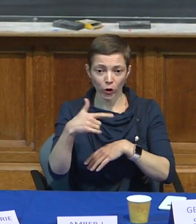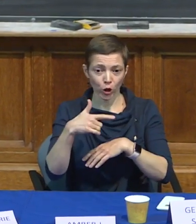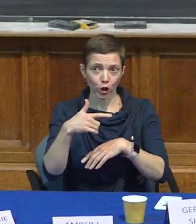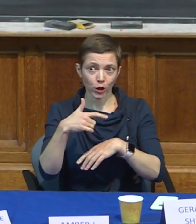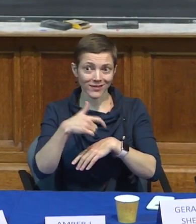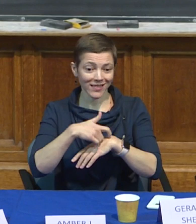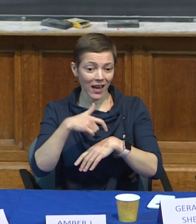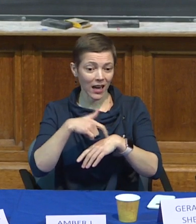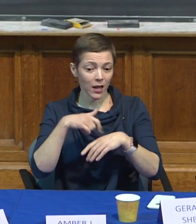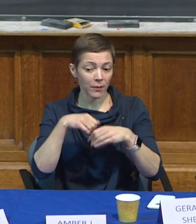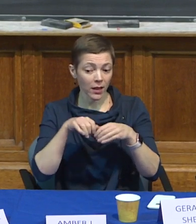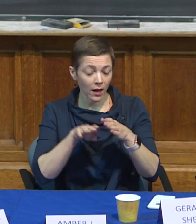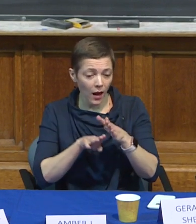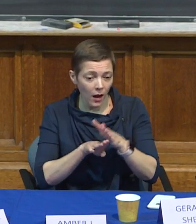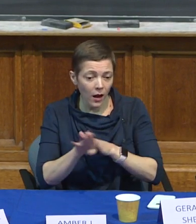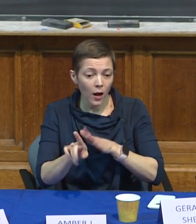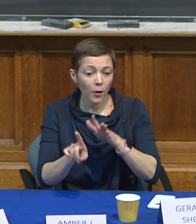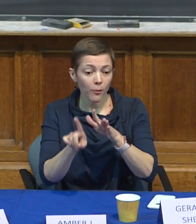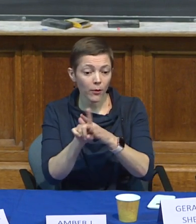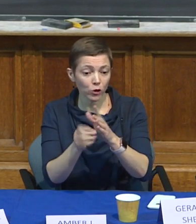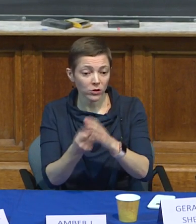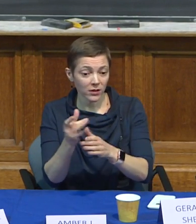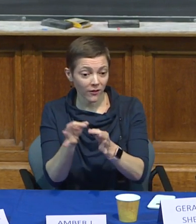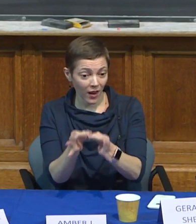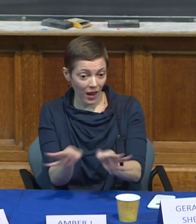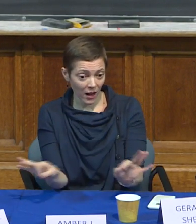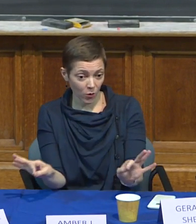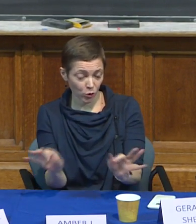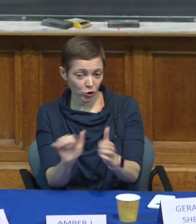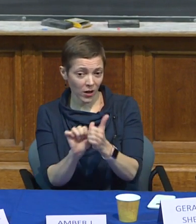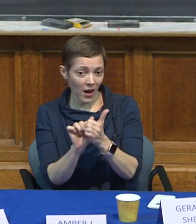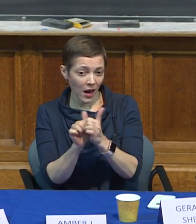of those two things over time in the emergence